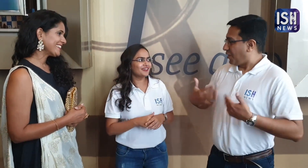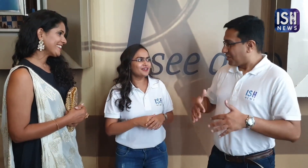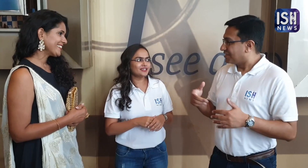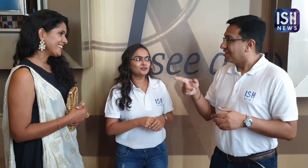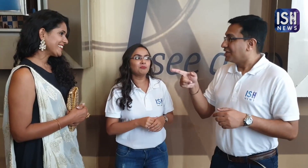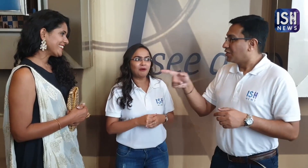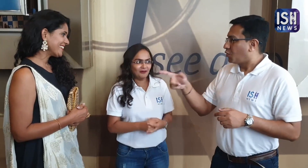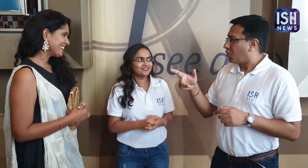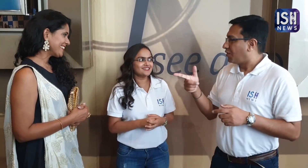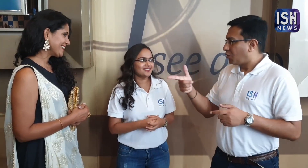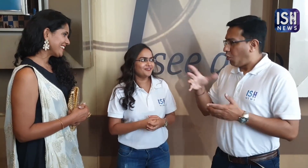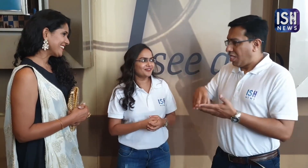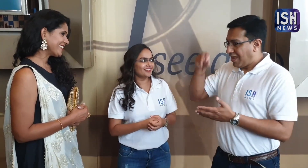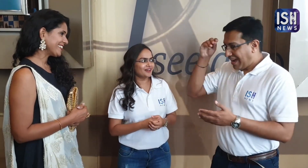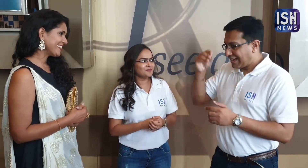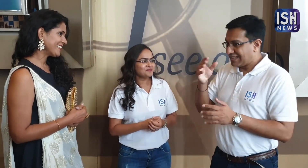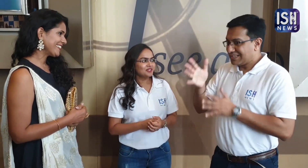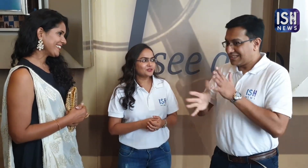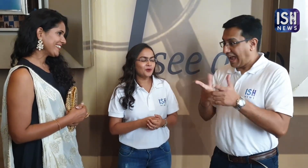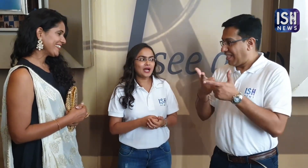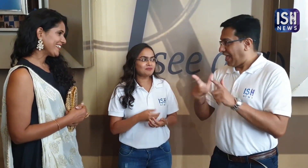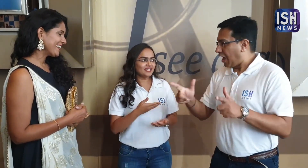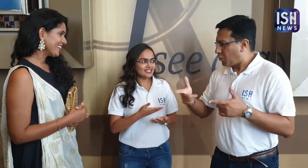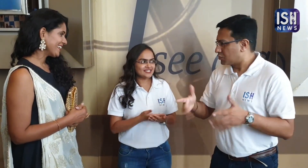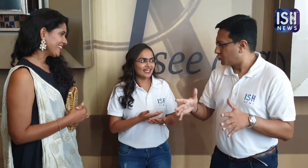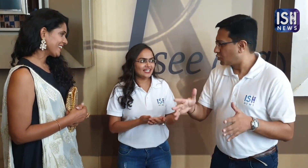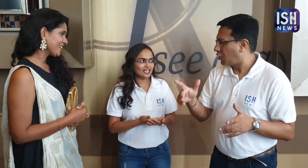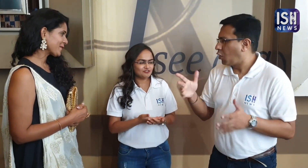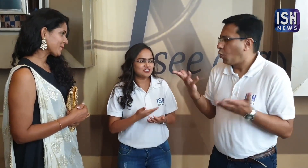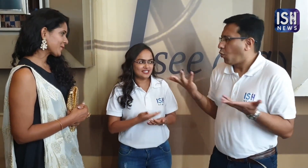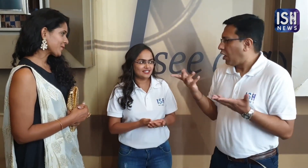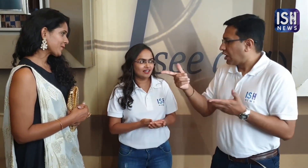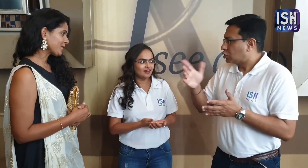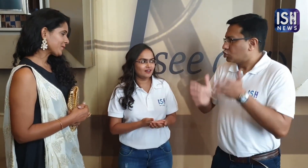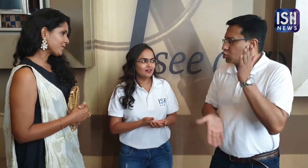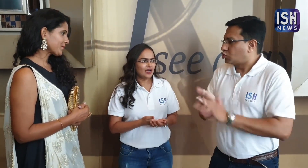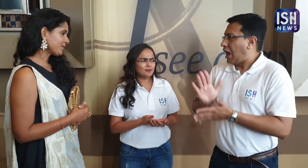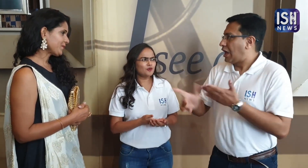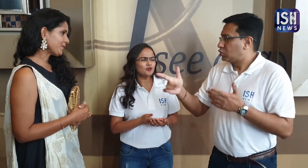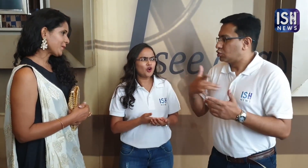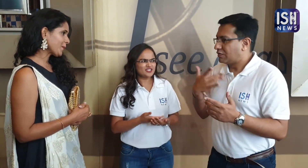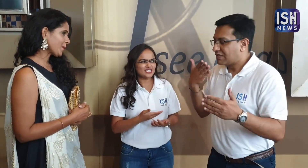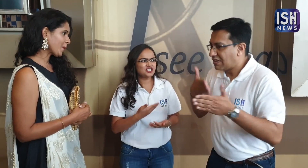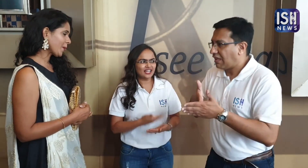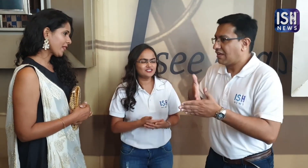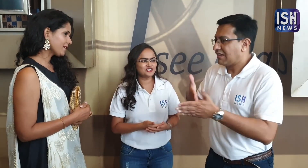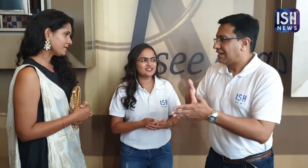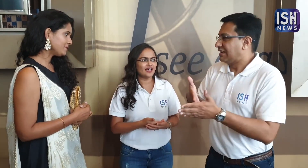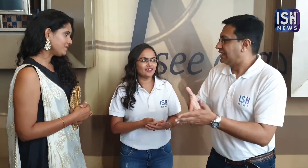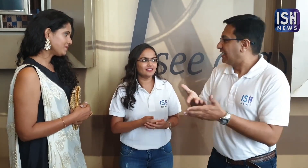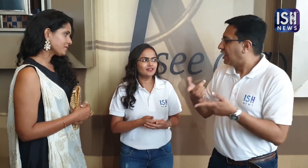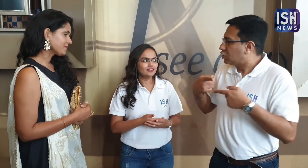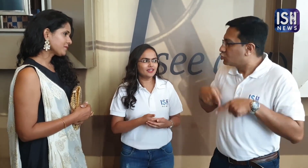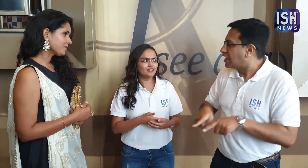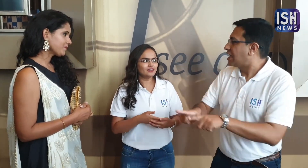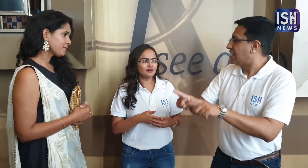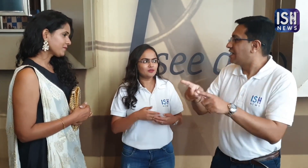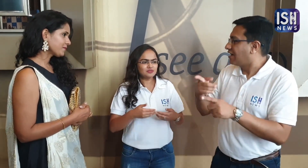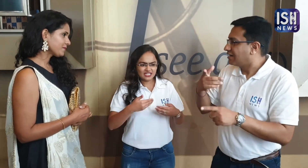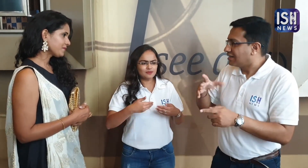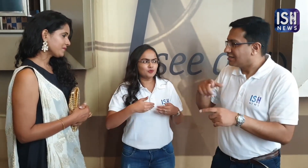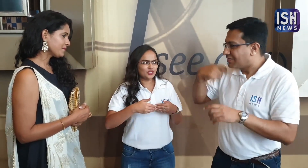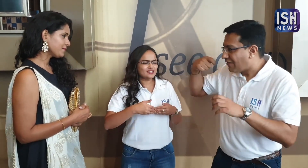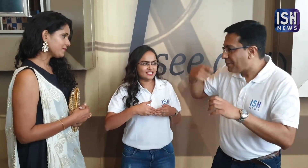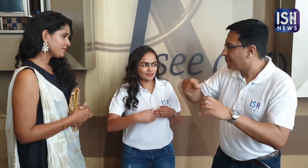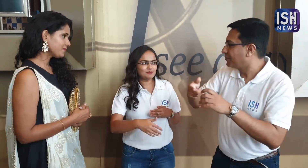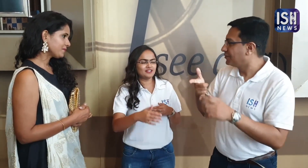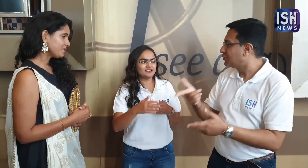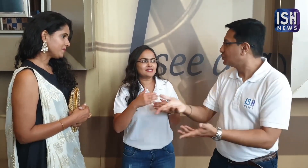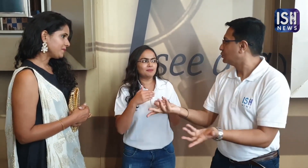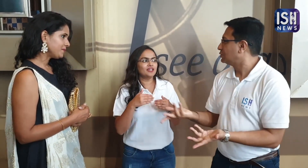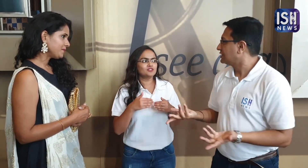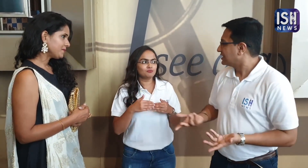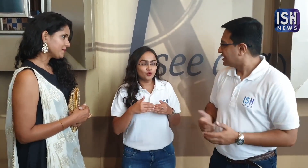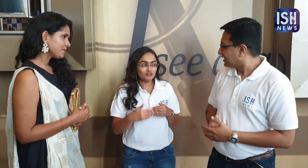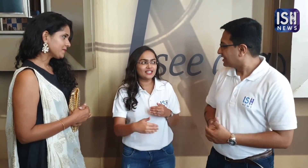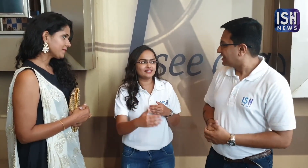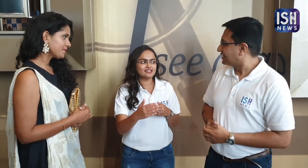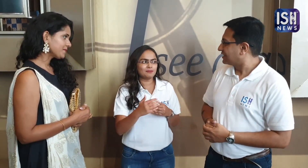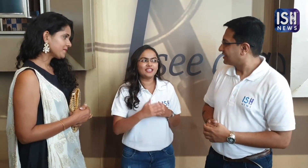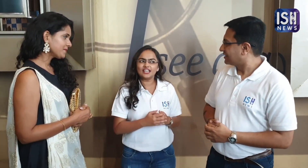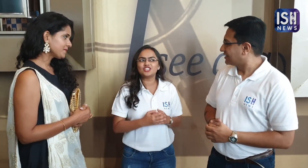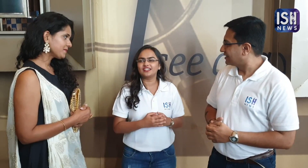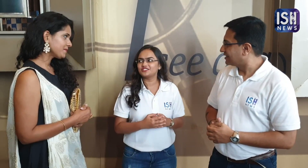That's great! When you learnt Sign Language what were the challenges you faced during shooting?